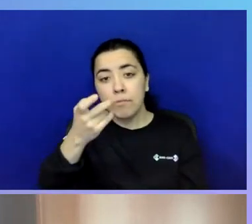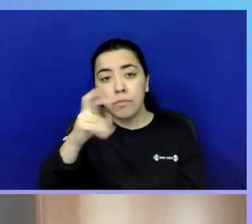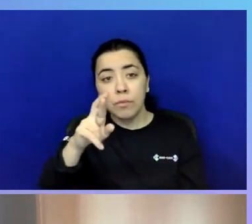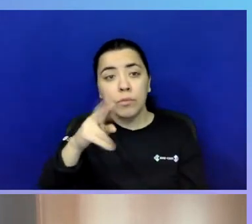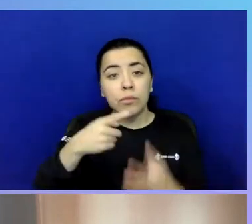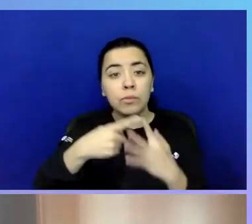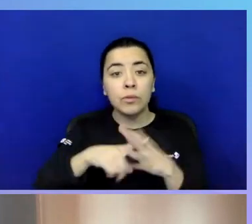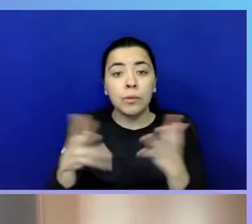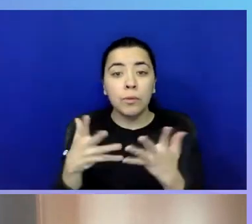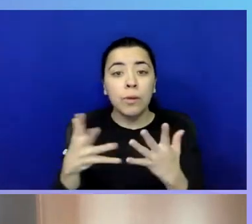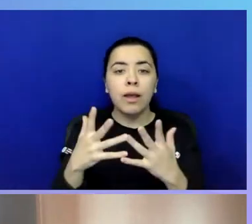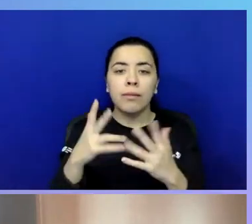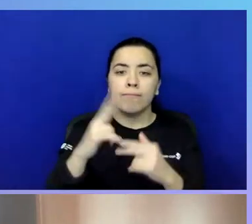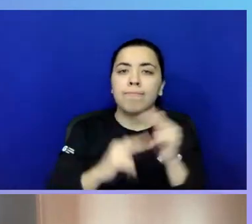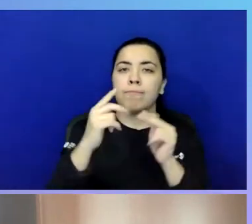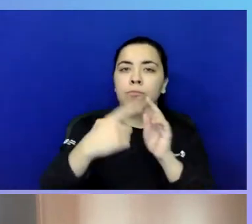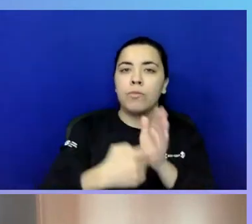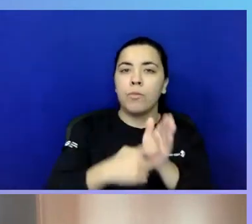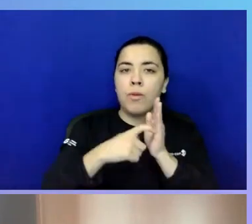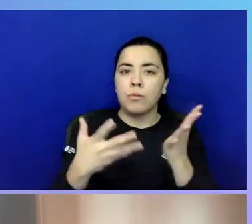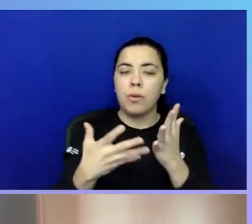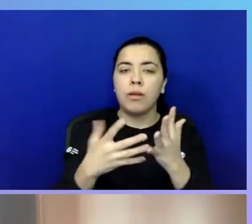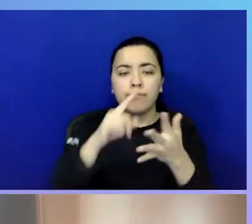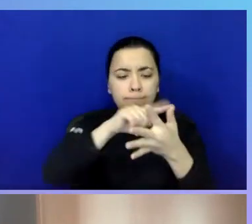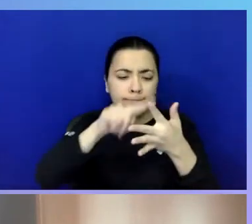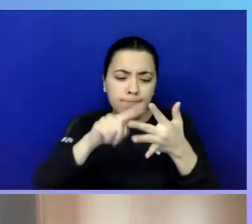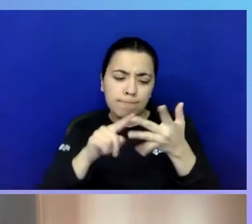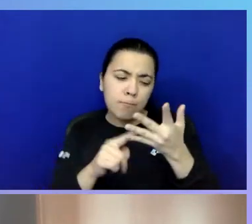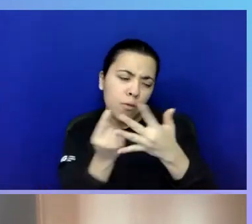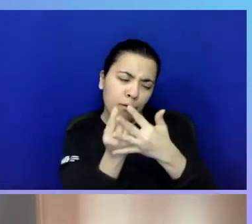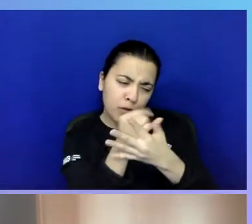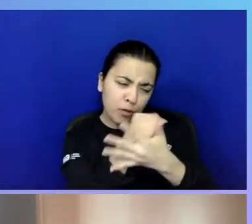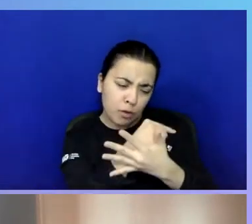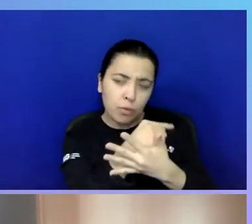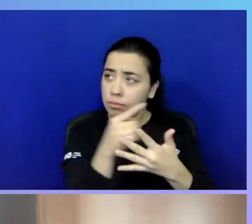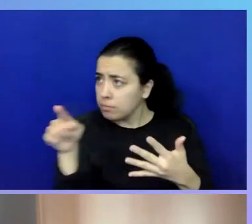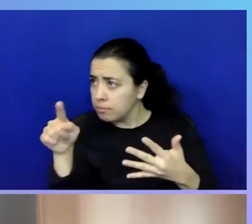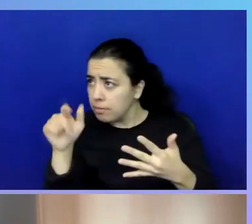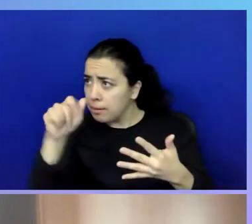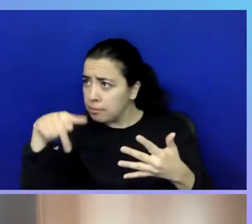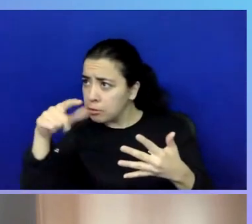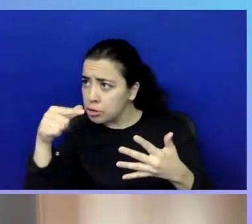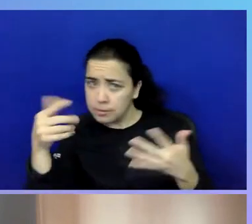them once again against the APG and even found ways to update